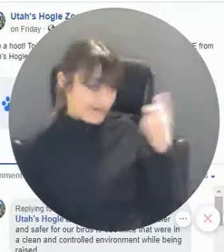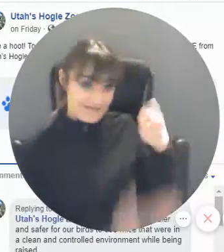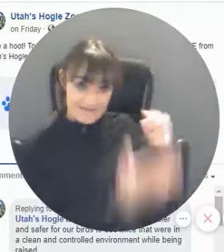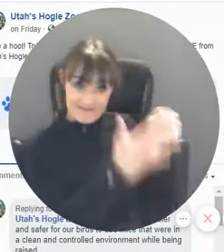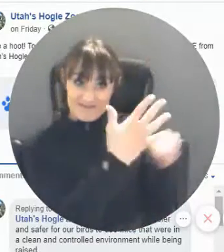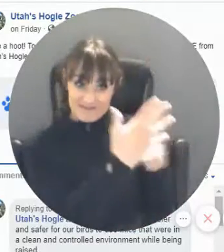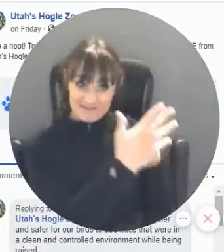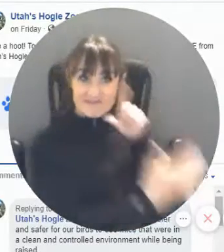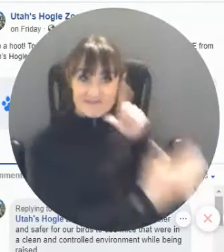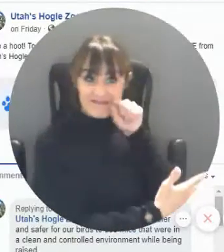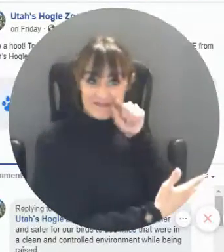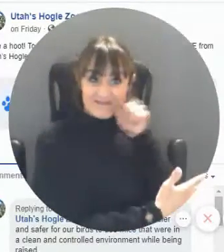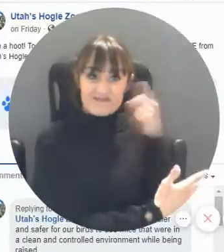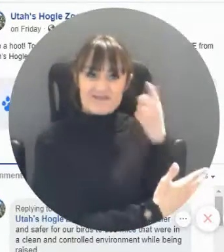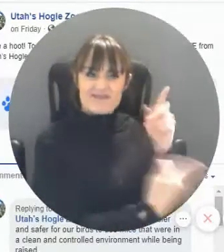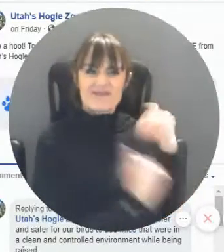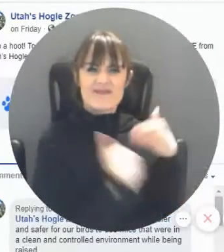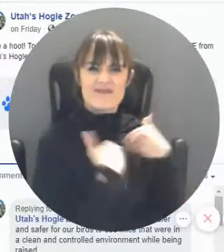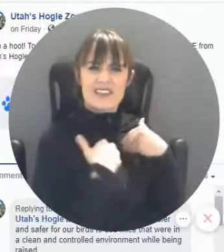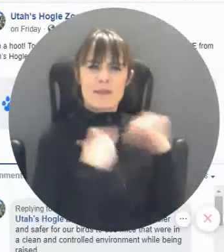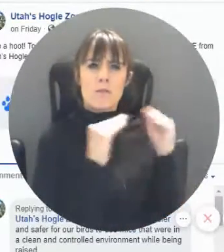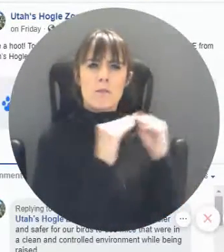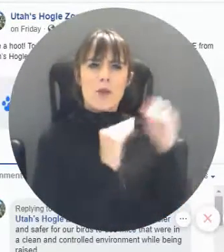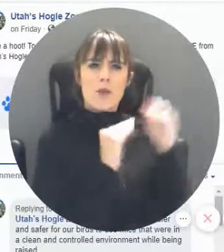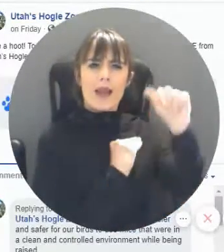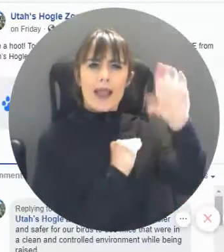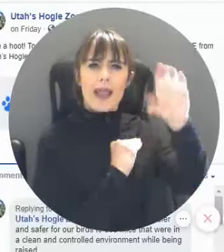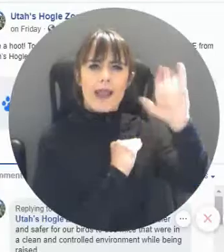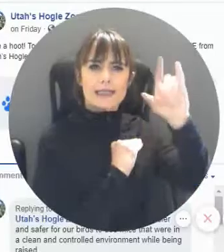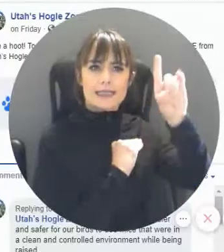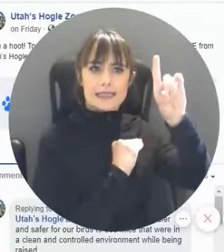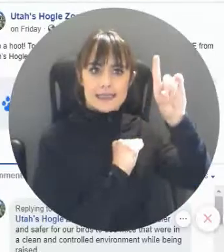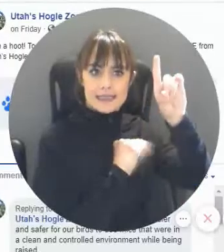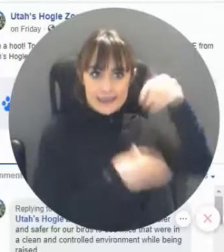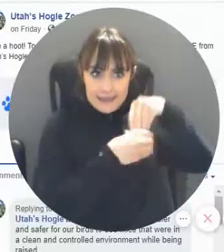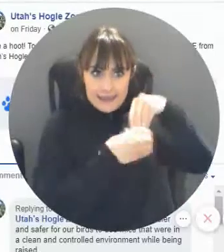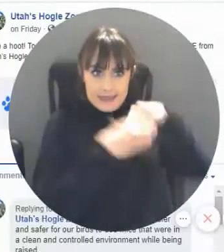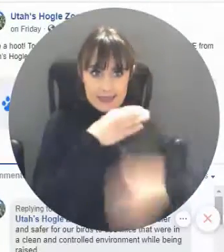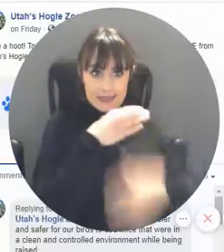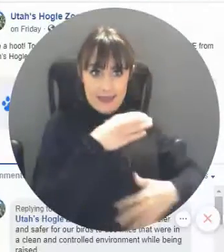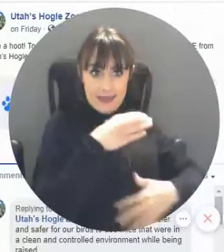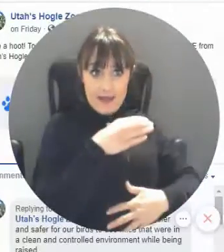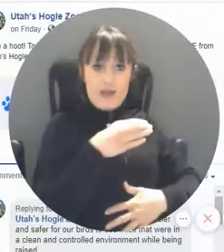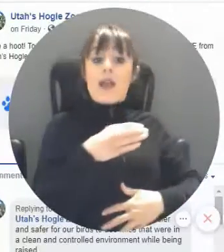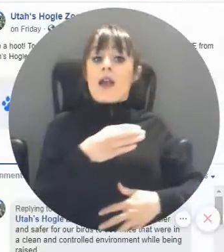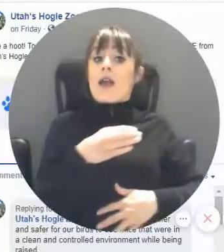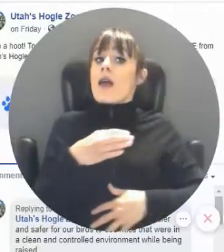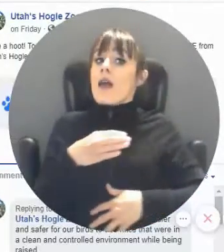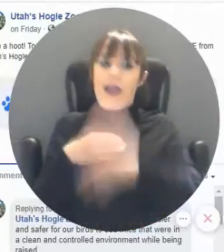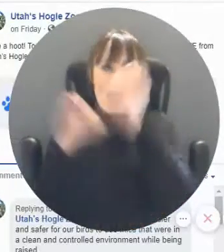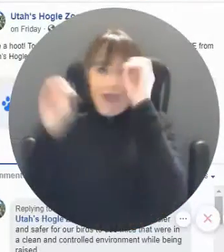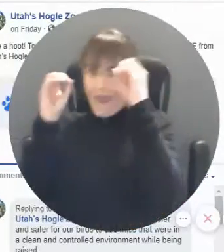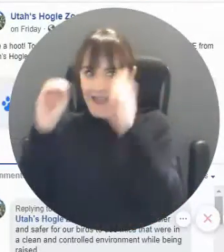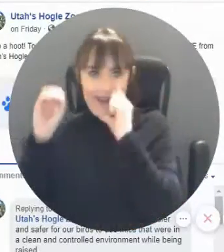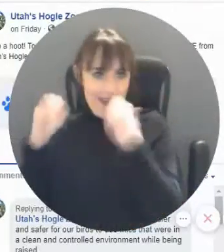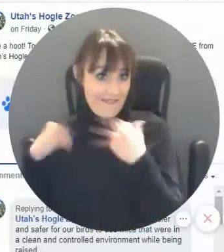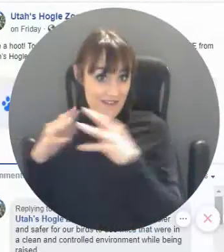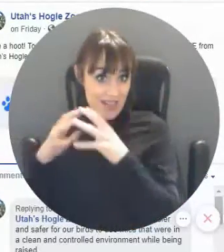higher stomach acid content than an owl does. Because of that, owl pellets actually have all kinds of bones in them.